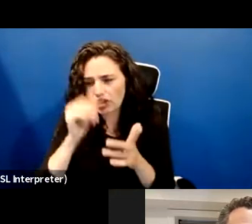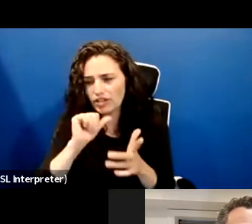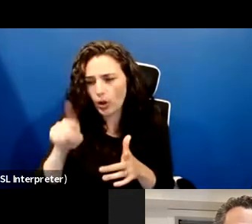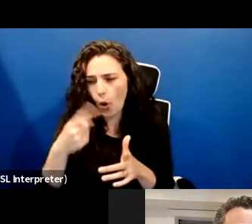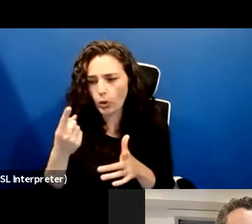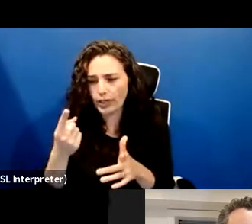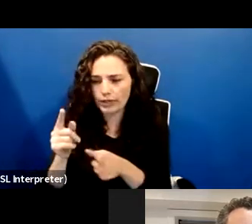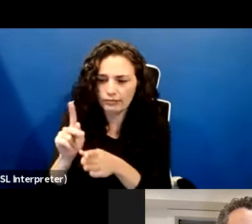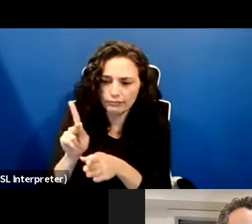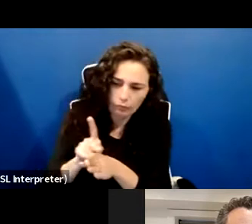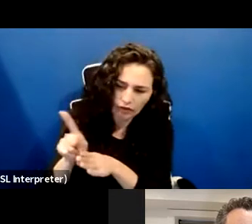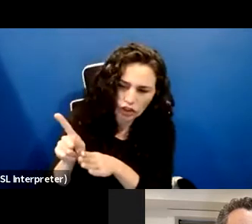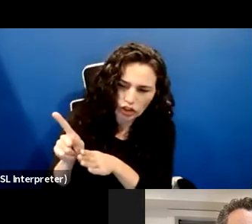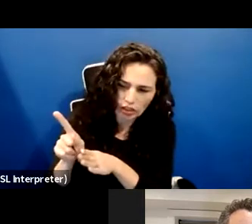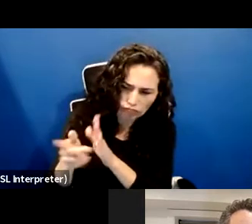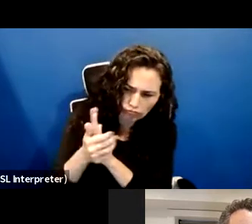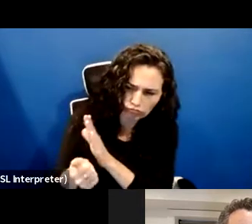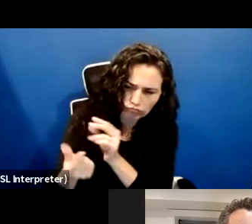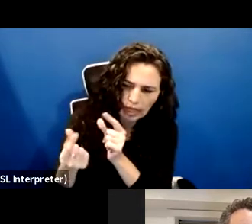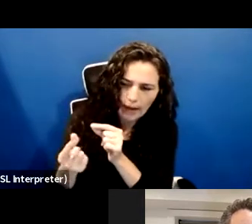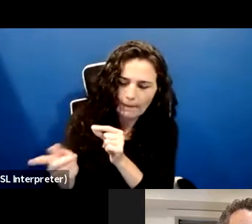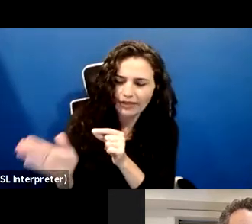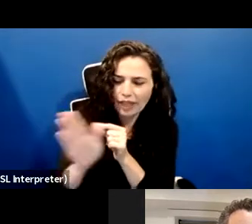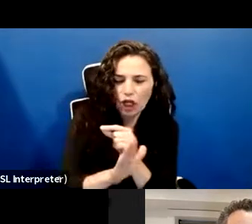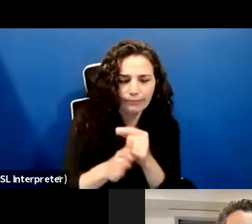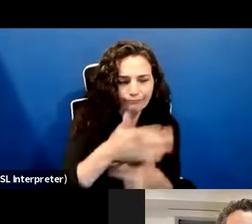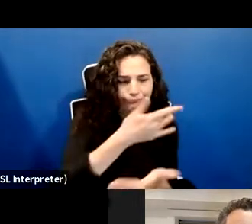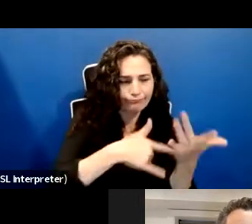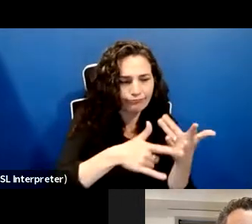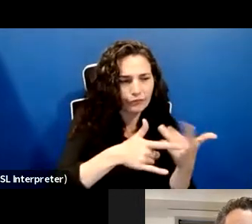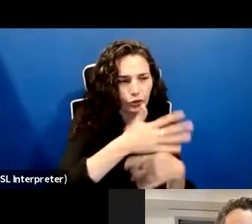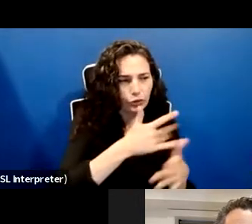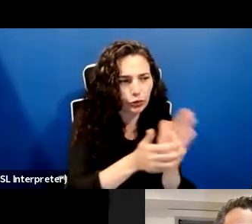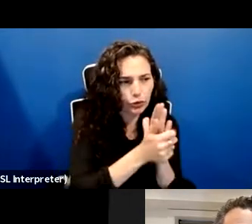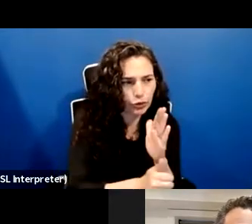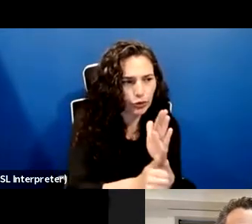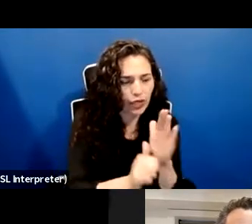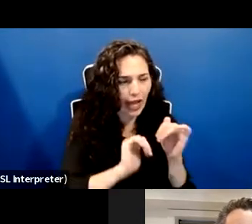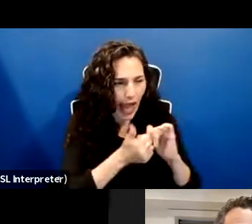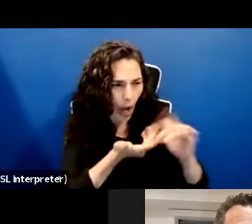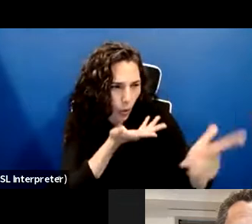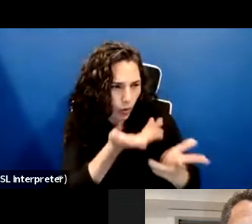It's a philosophical, you know, depth into what they're seeing, how they're seeing,